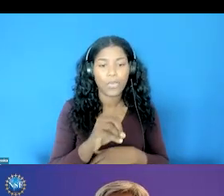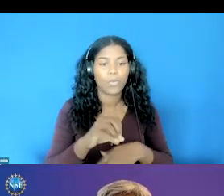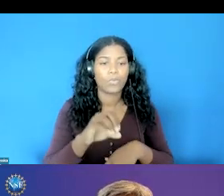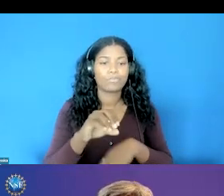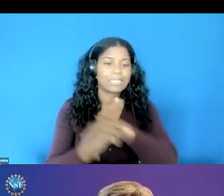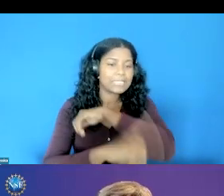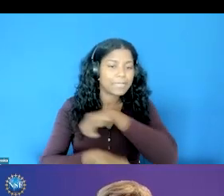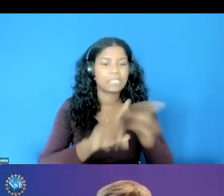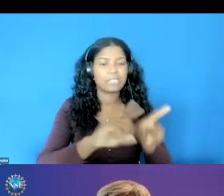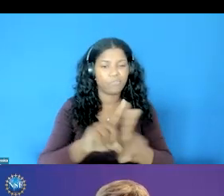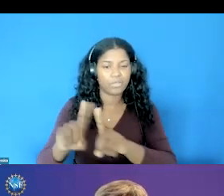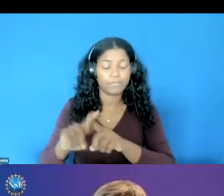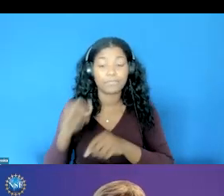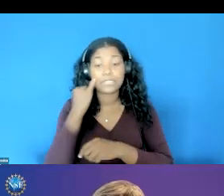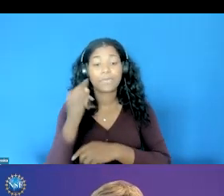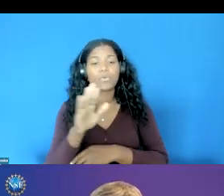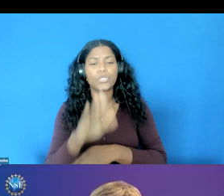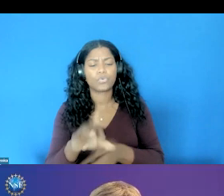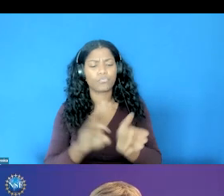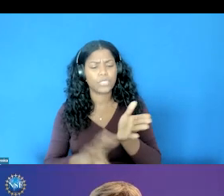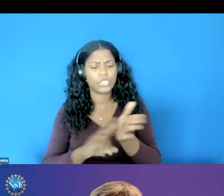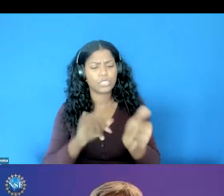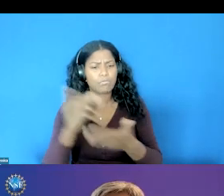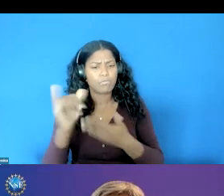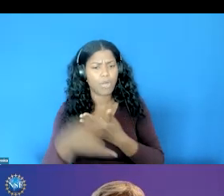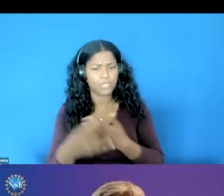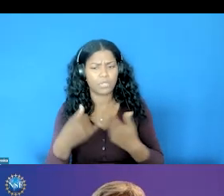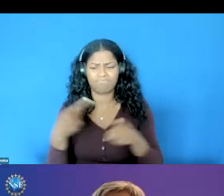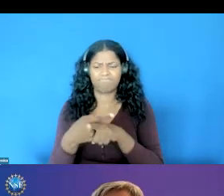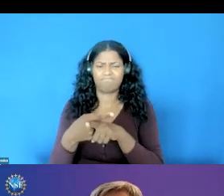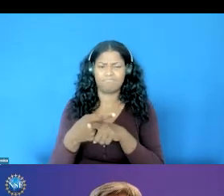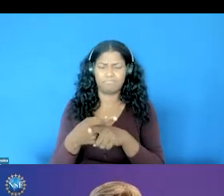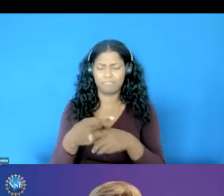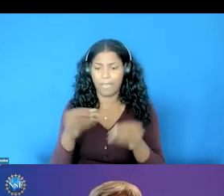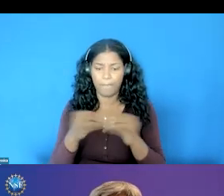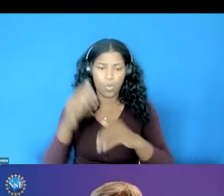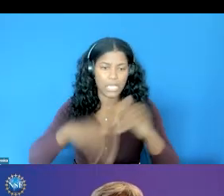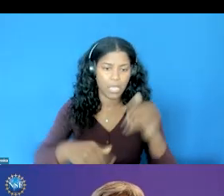So if your research project interfaces with more than one program or division, we have mechanisms